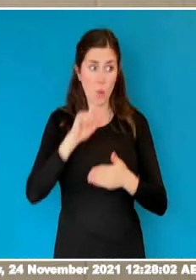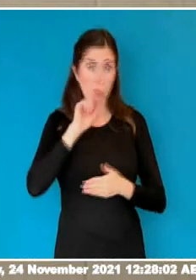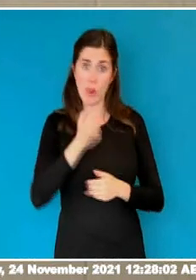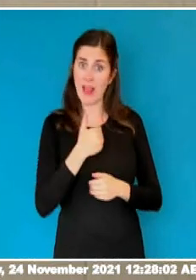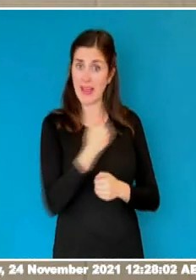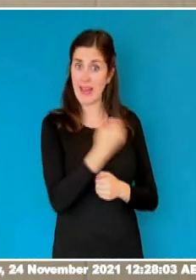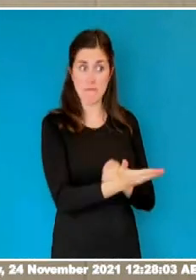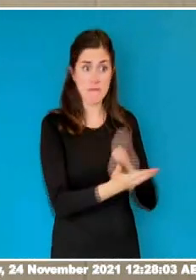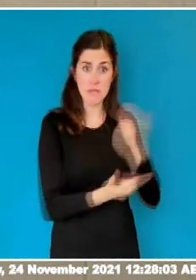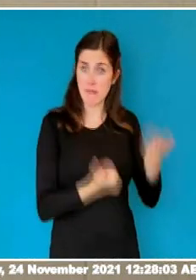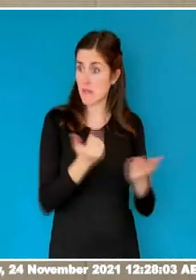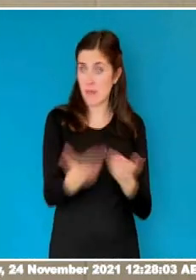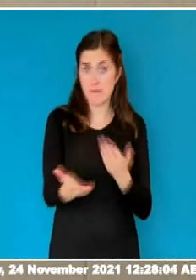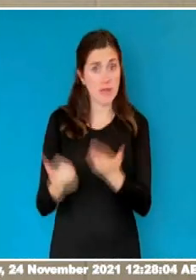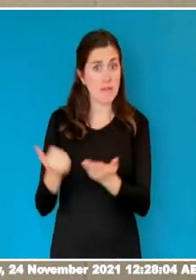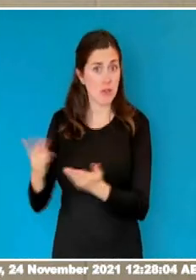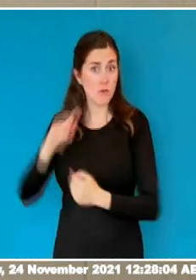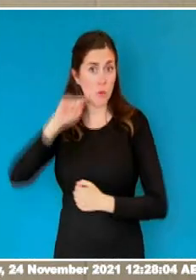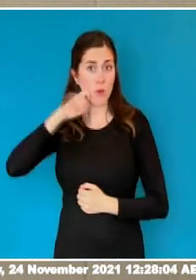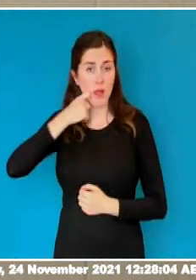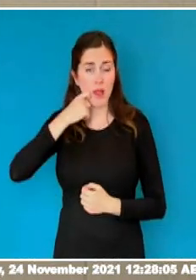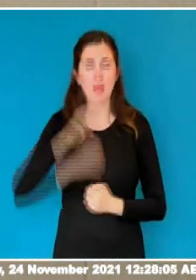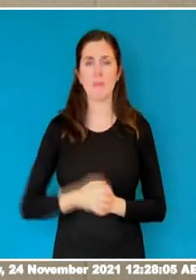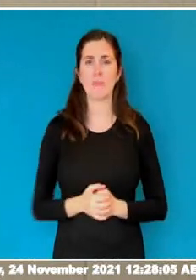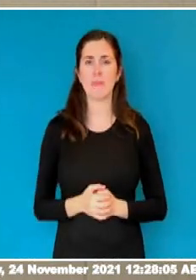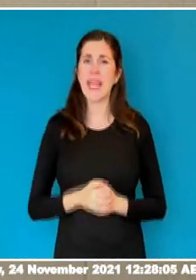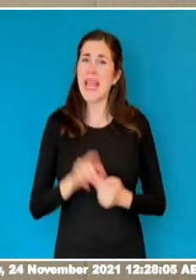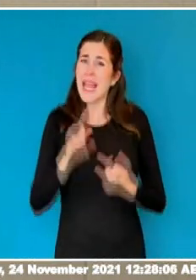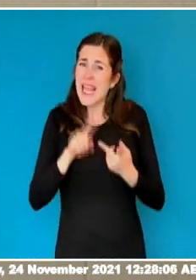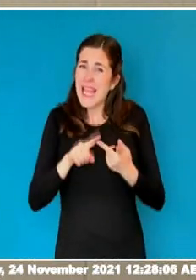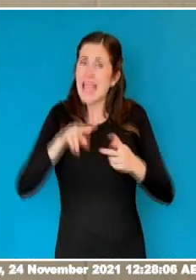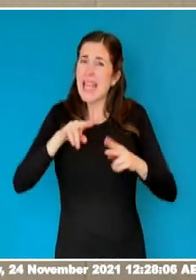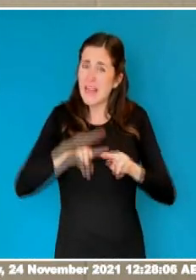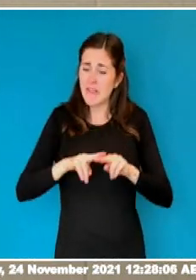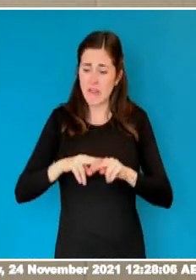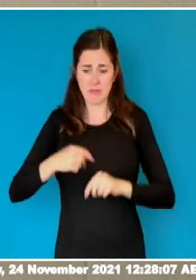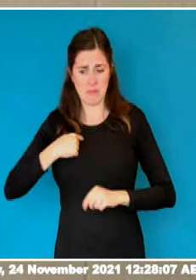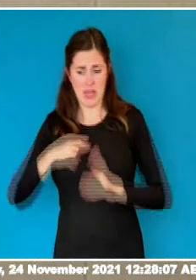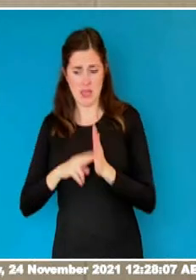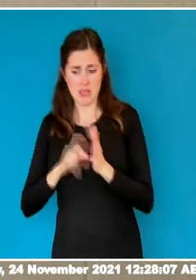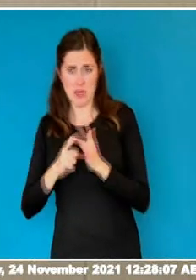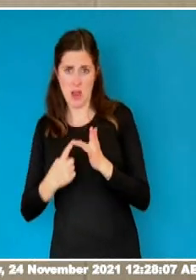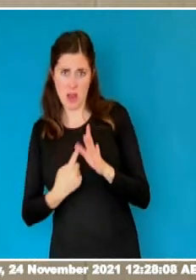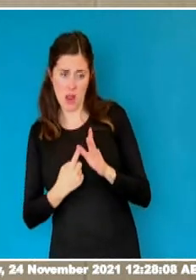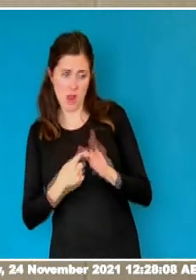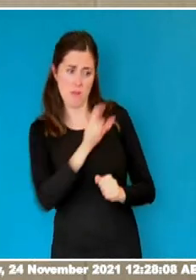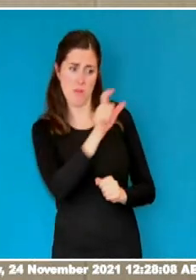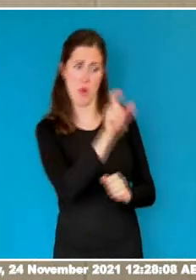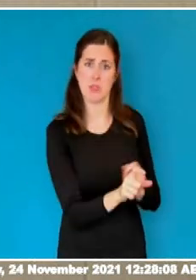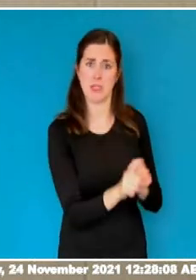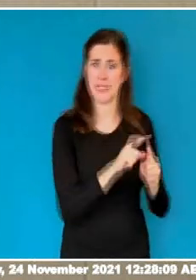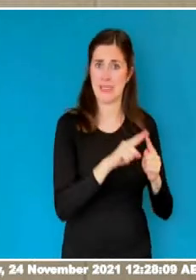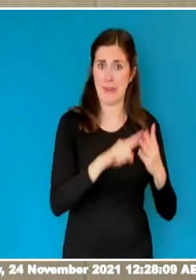Of course, if in fact there's a disagreement, there are escalation or complaints handling